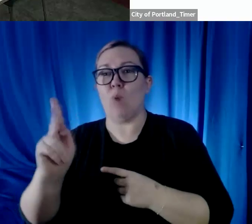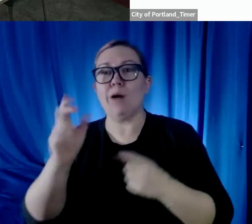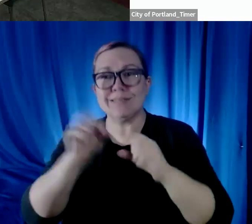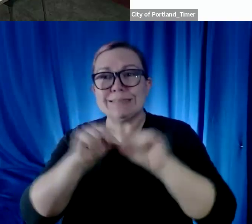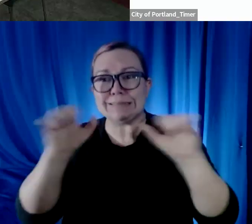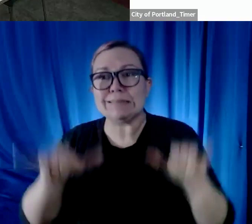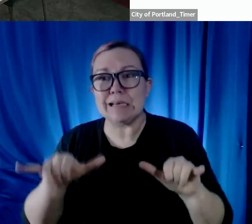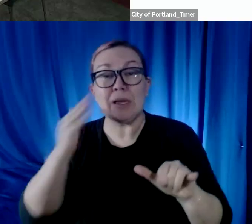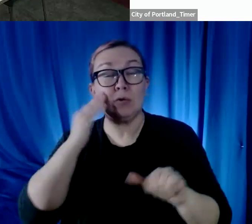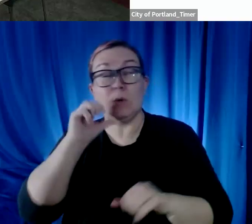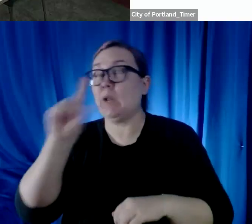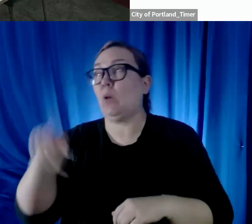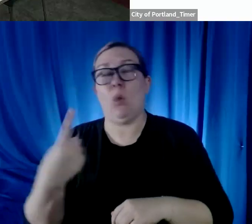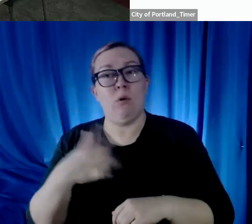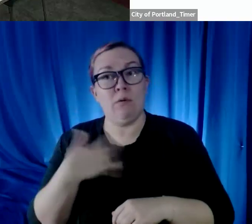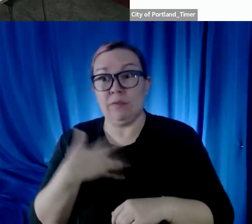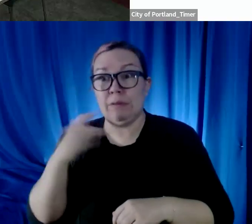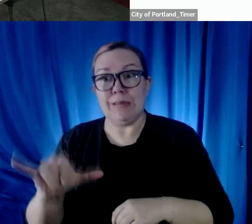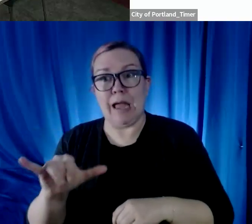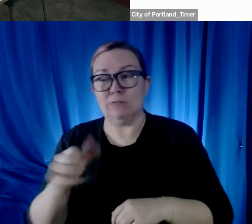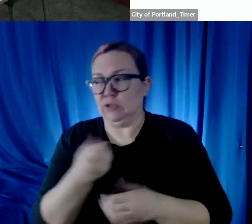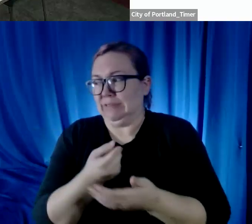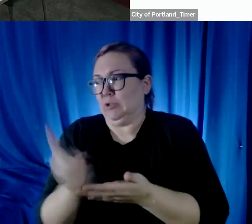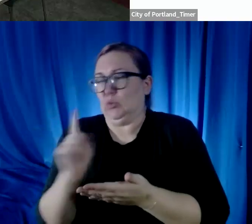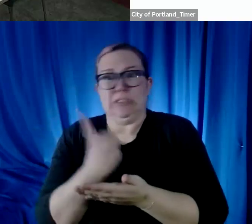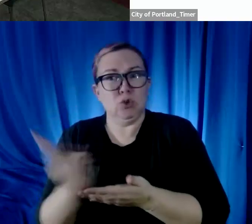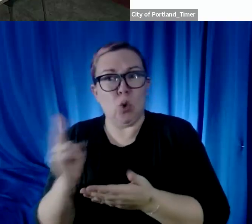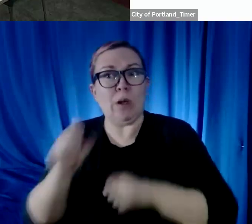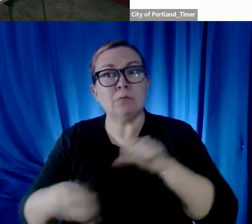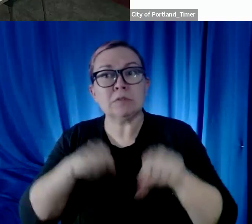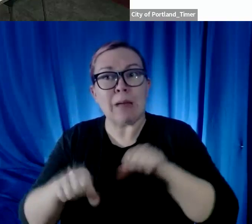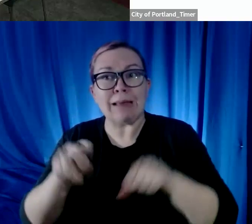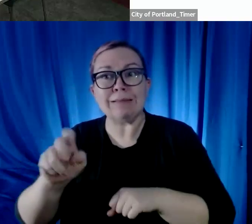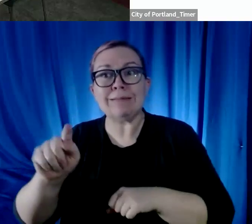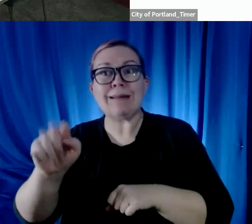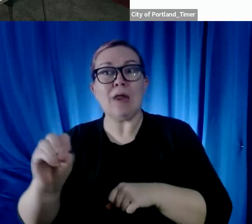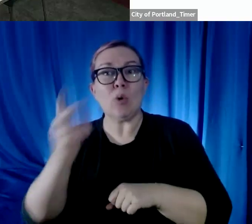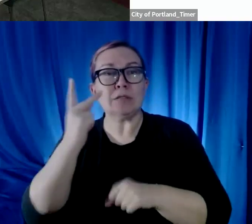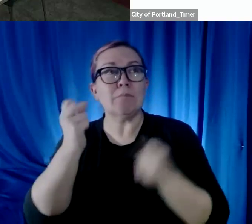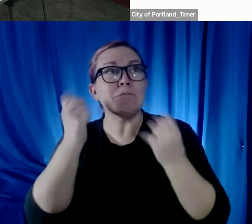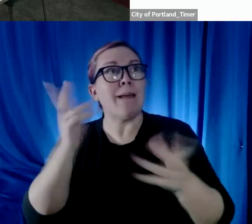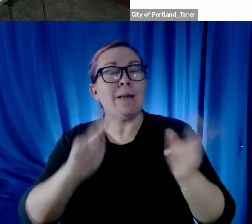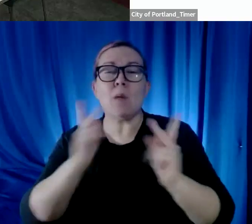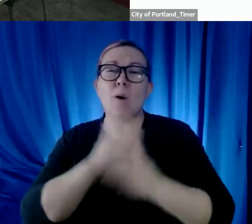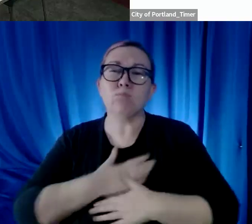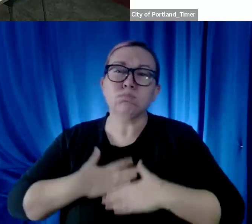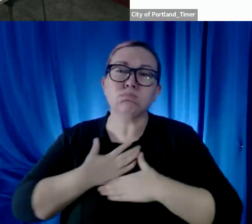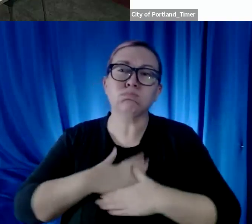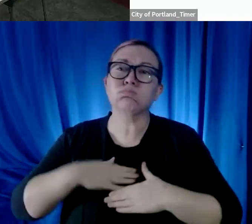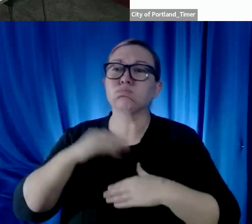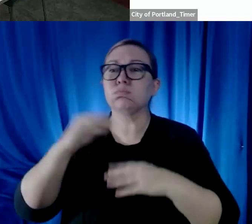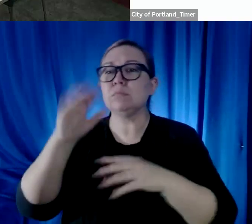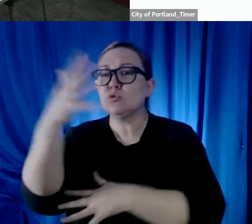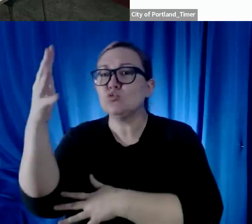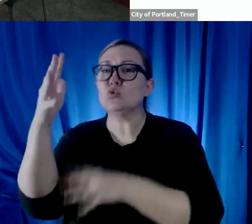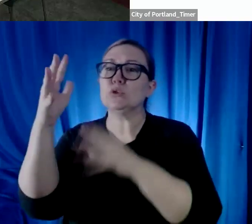I know I'm not alone in that feeling. Just a couple weeks ago when I was biking along NATO, I saw thousands of folks enjoying the cherry blossoms in our wonderful waterfront parks.